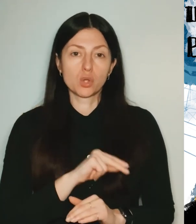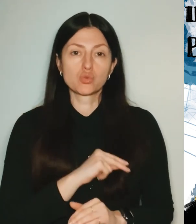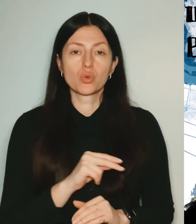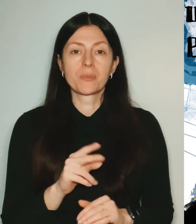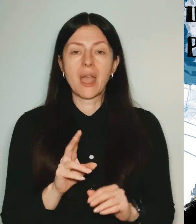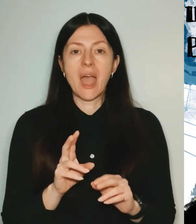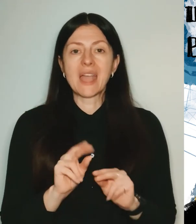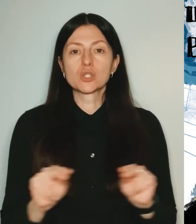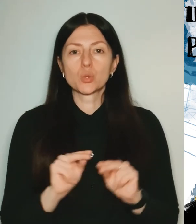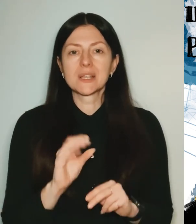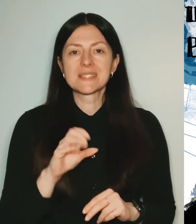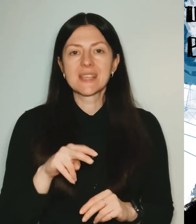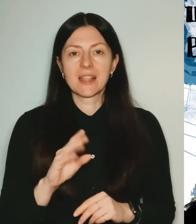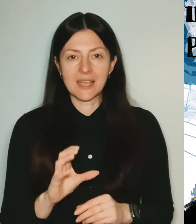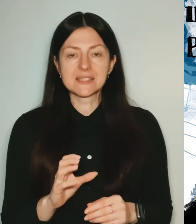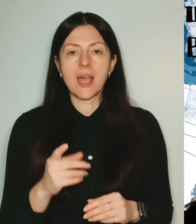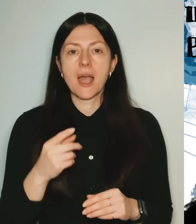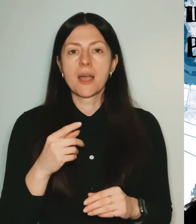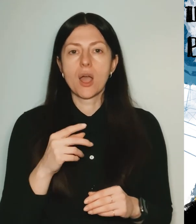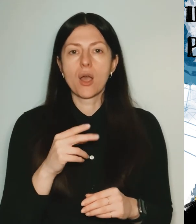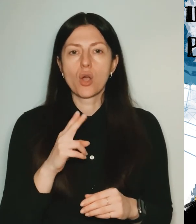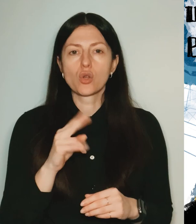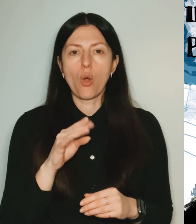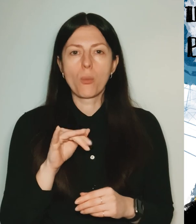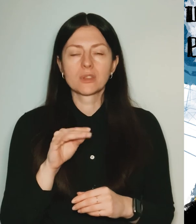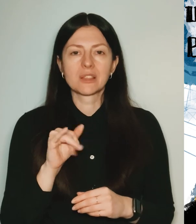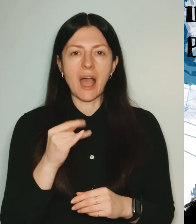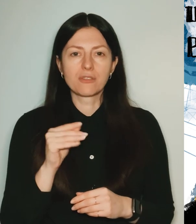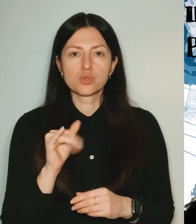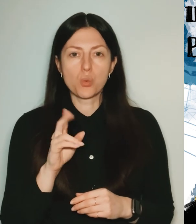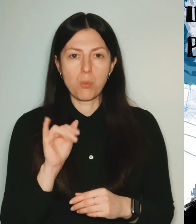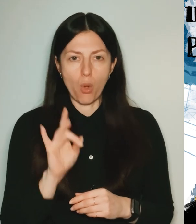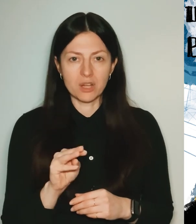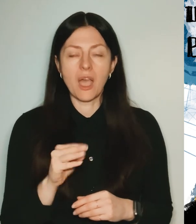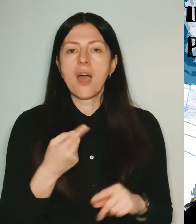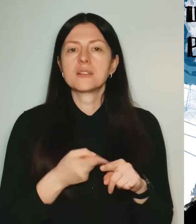I’m working as a CLS instructor, Combat life support